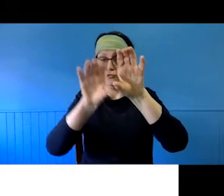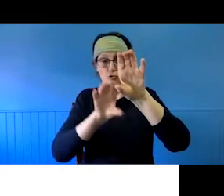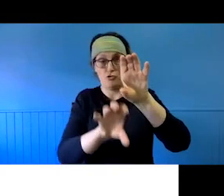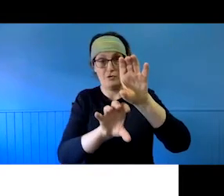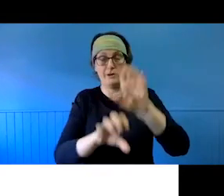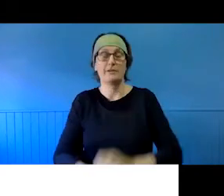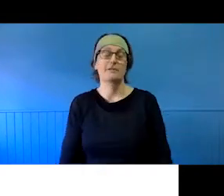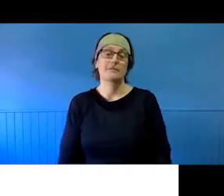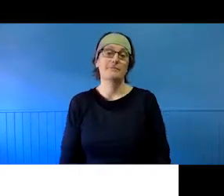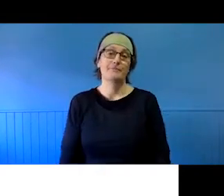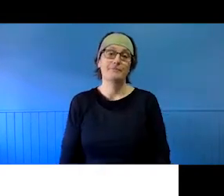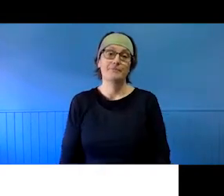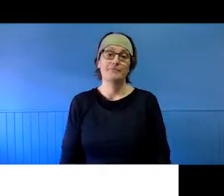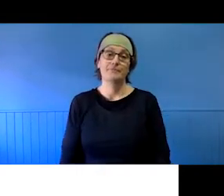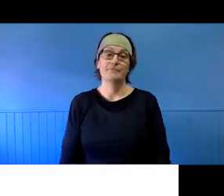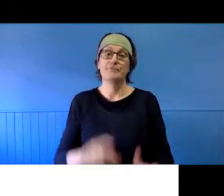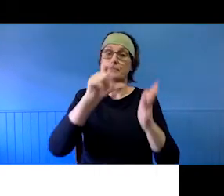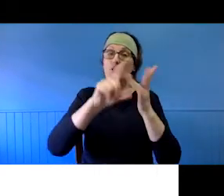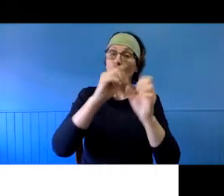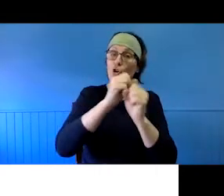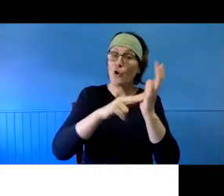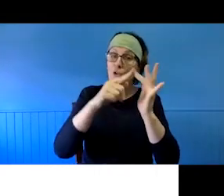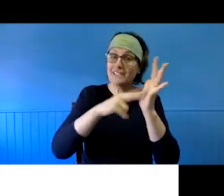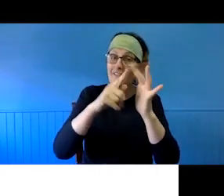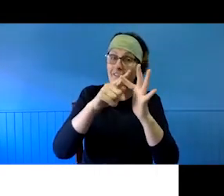circles of cognitive presence, social presence and teaching